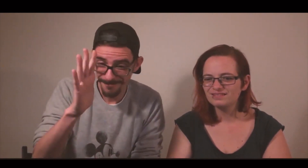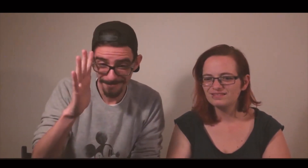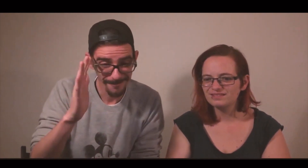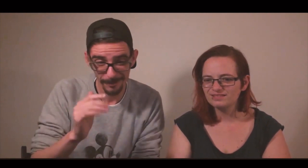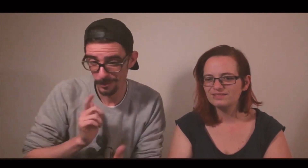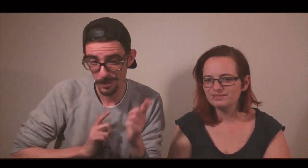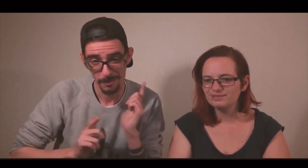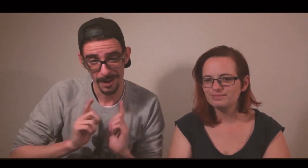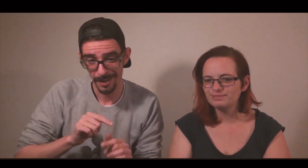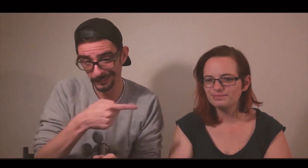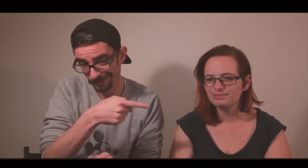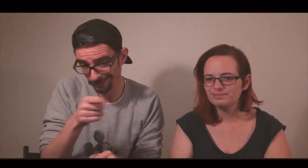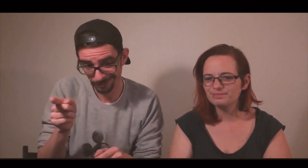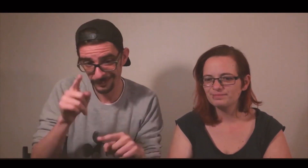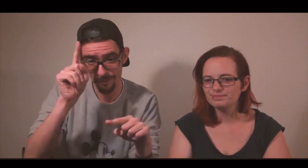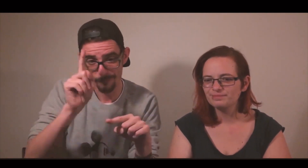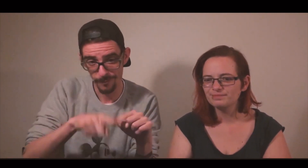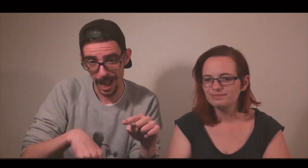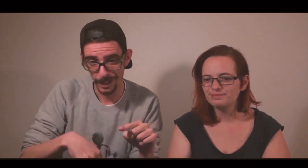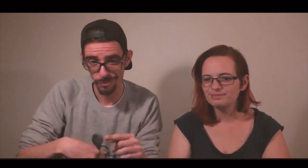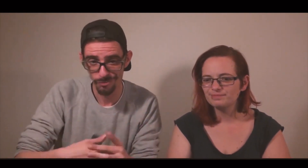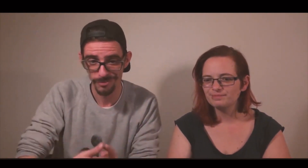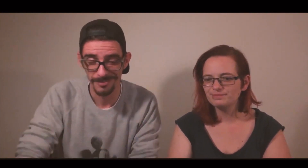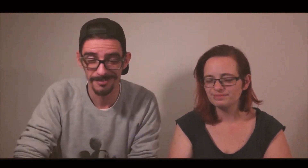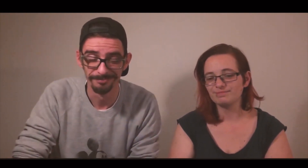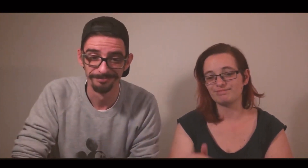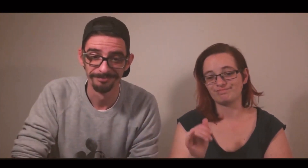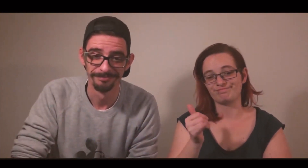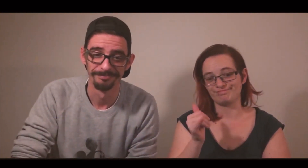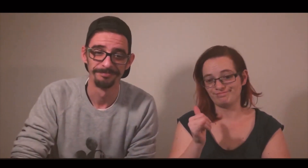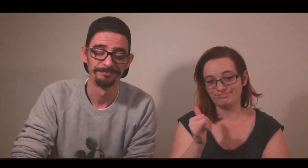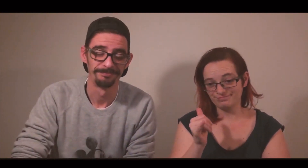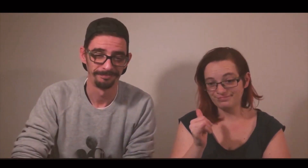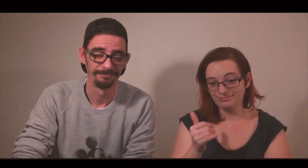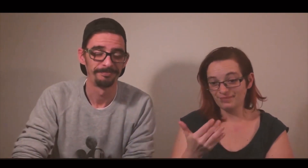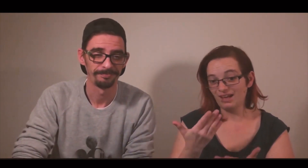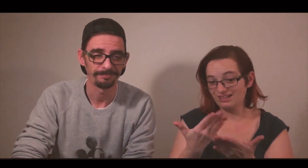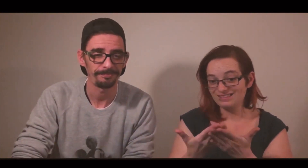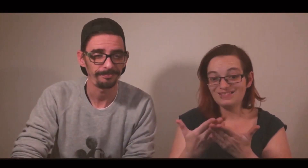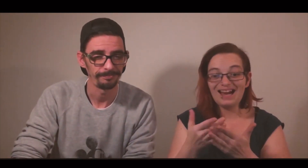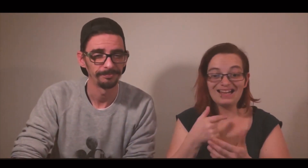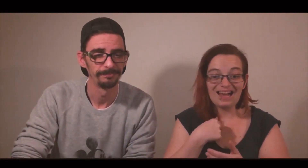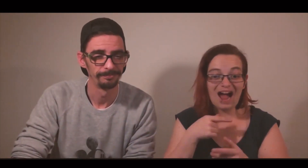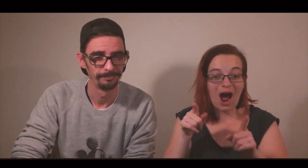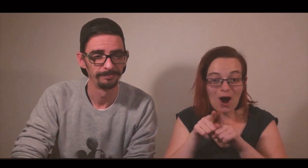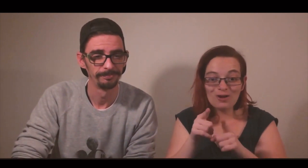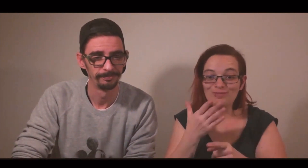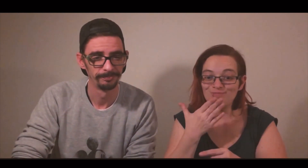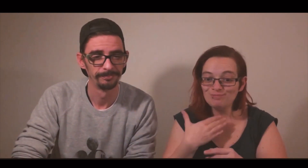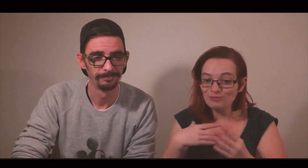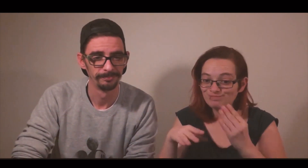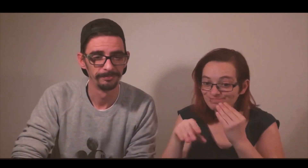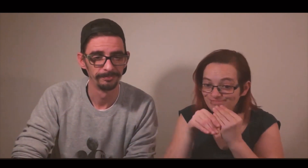that they cannot make music and have a problem with it. It's just not like that. I'm sorry, but this is wrong.